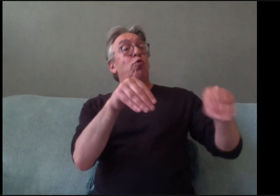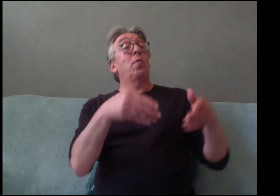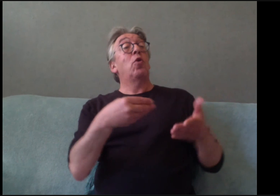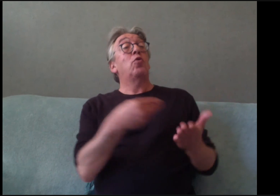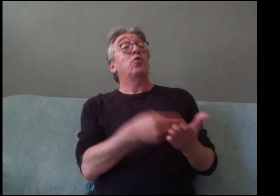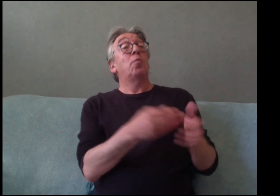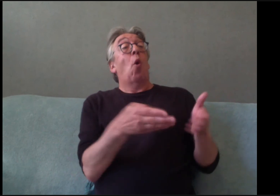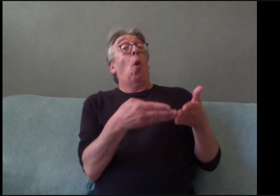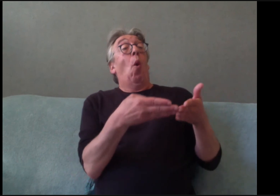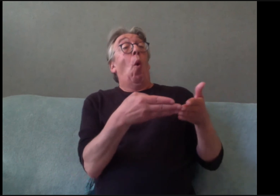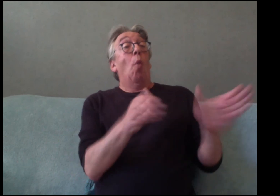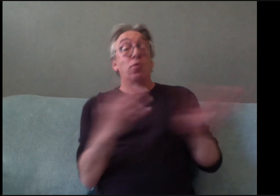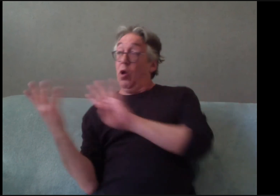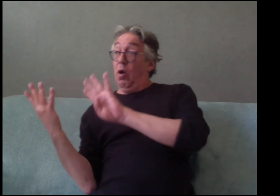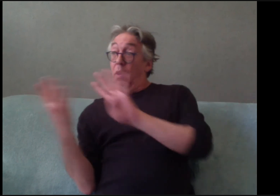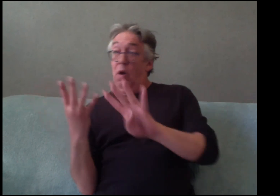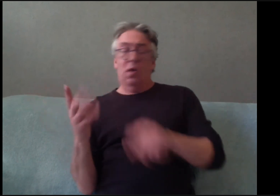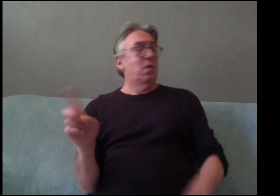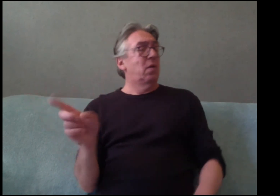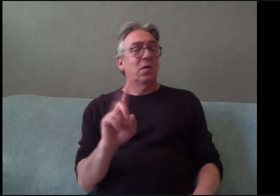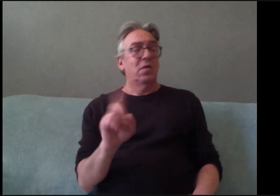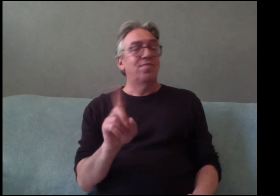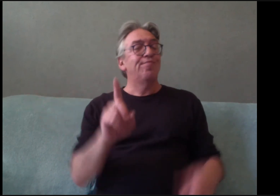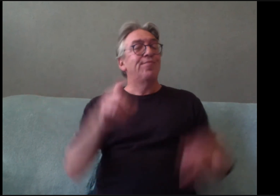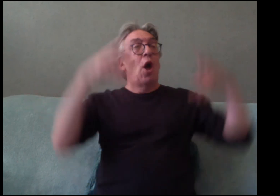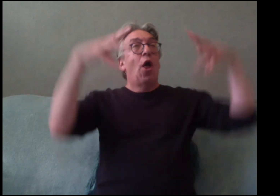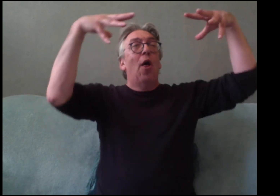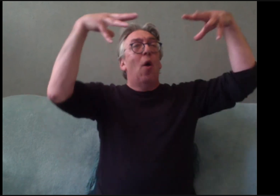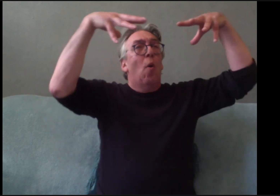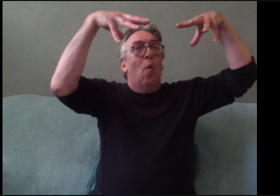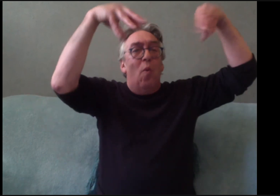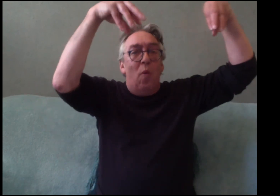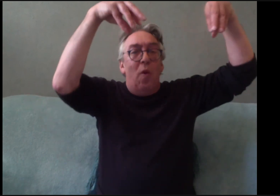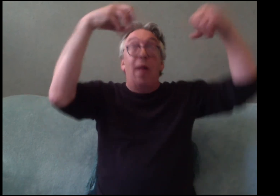in terms of sensory overload, let's say.